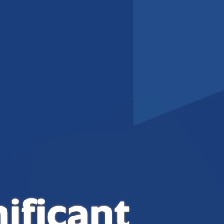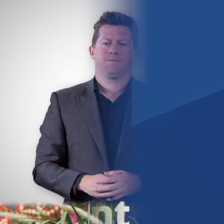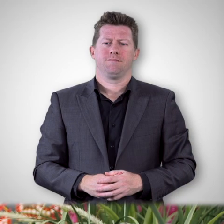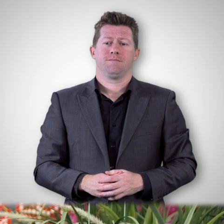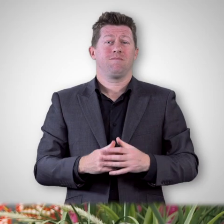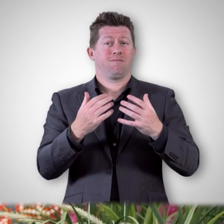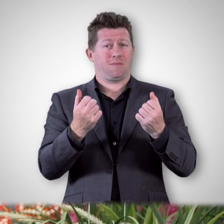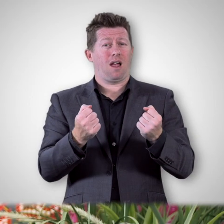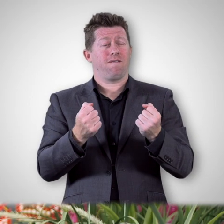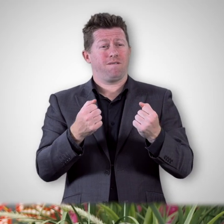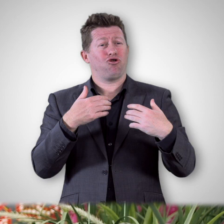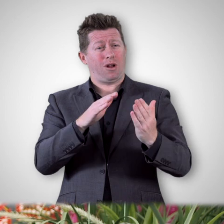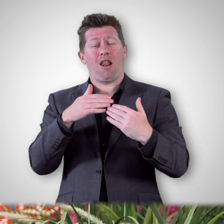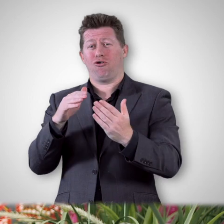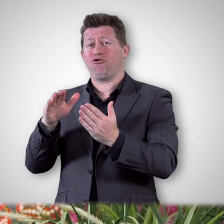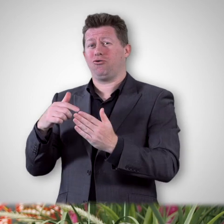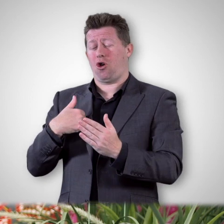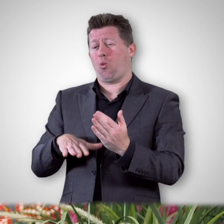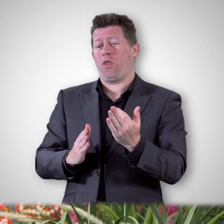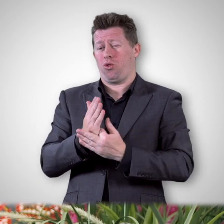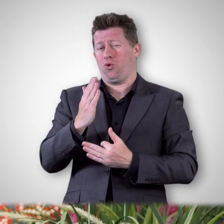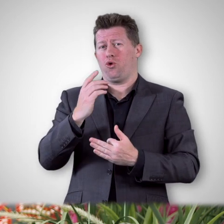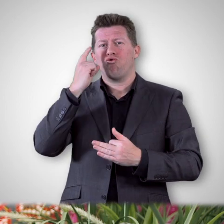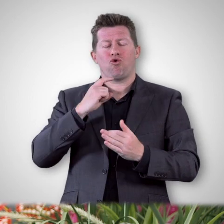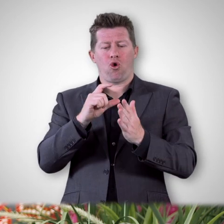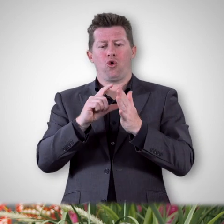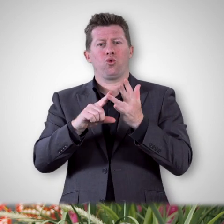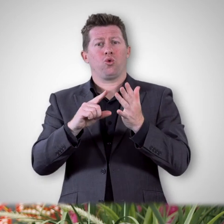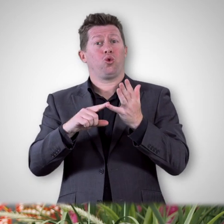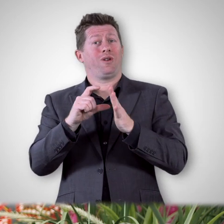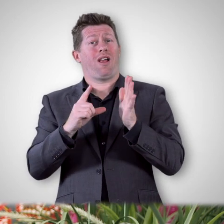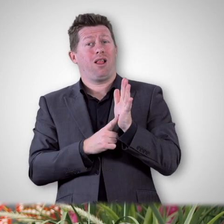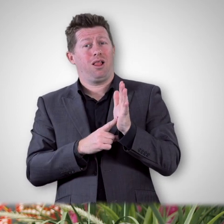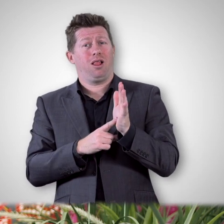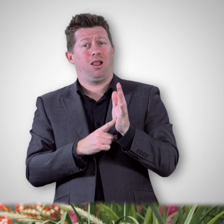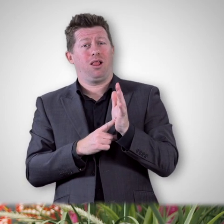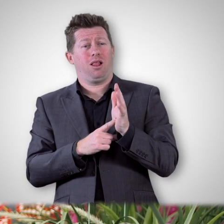There are a few challenges that I’ve experienced in developing universally designed materials and